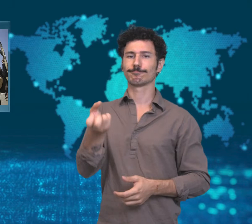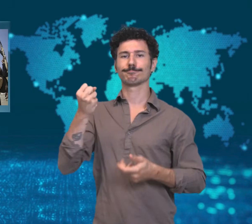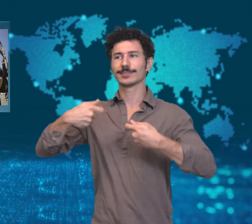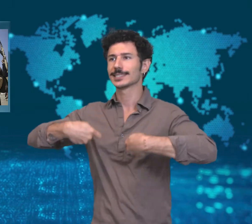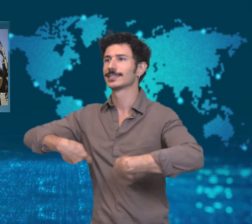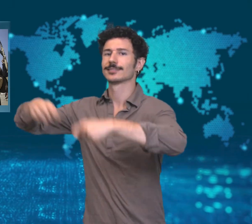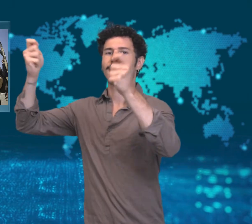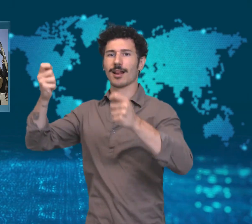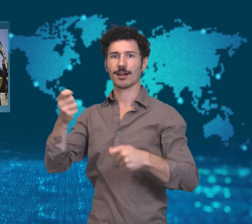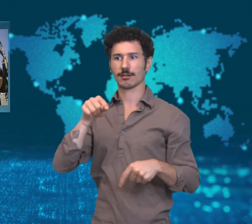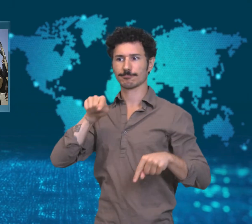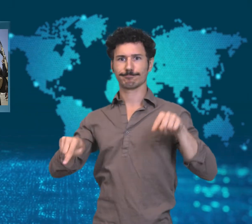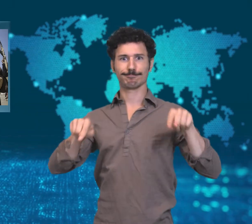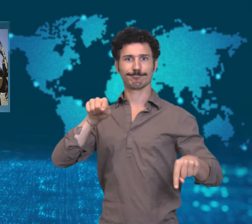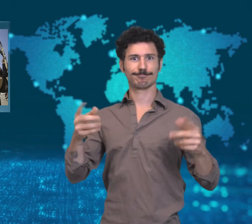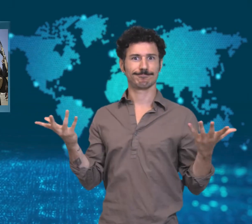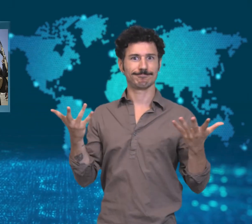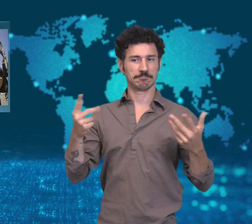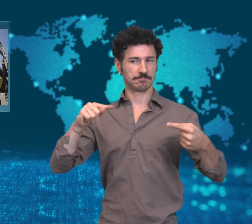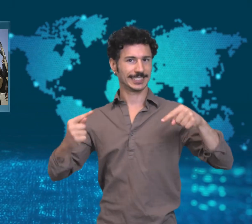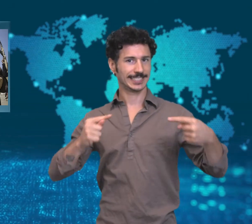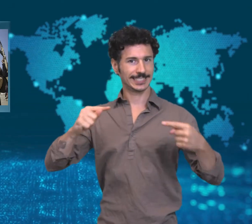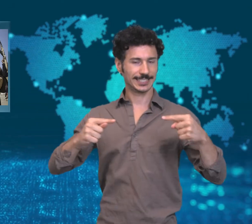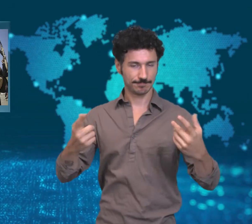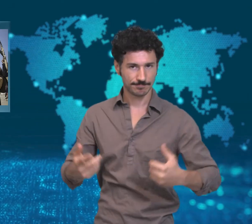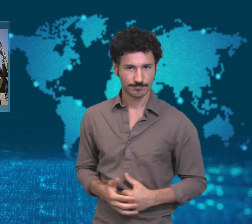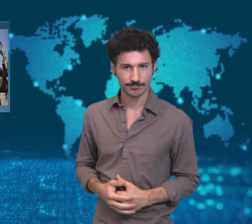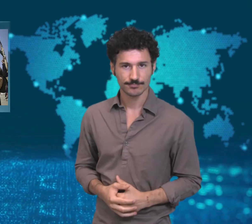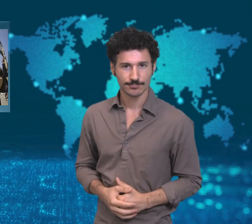has the right to sell the recovered oil.